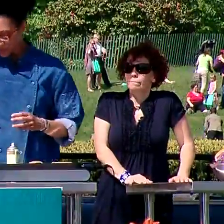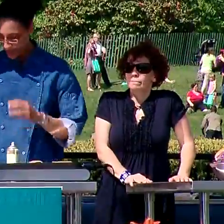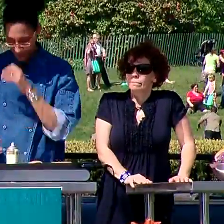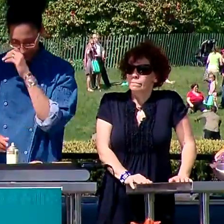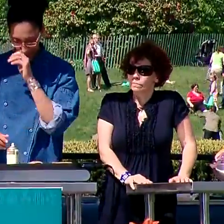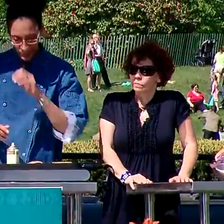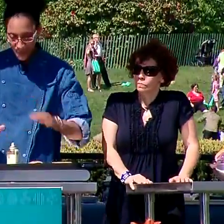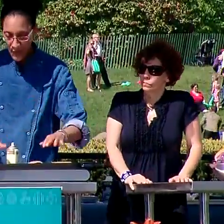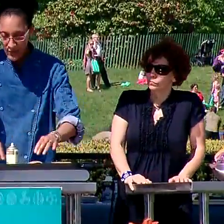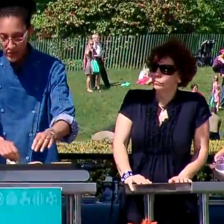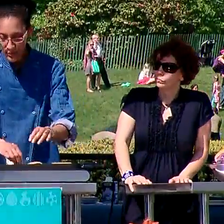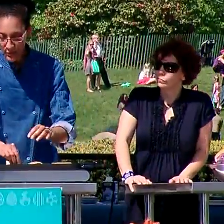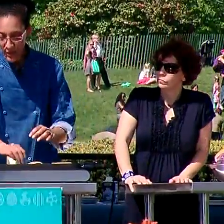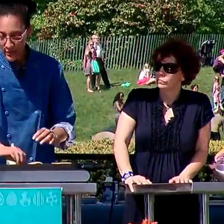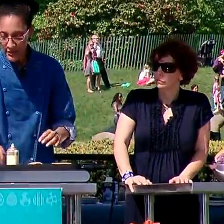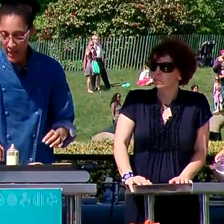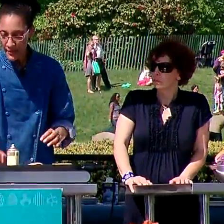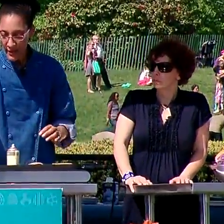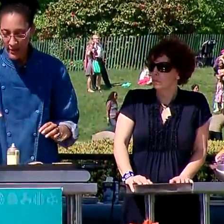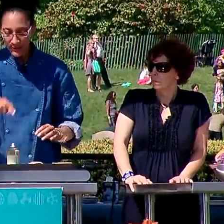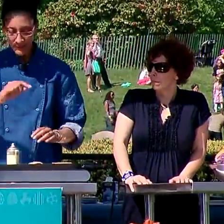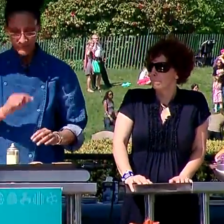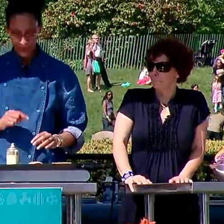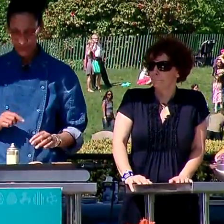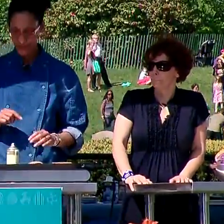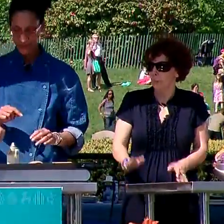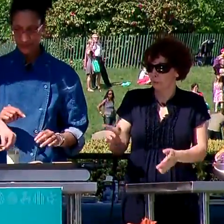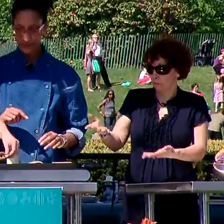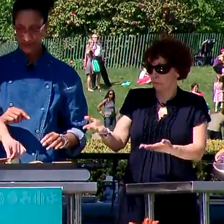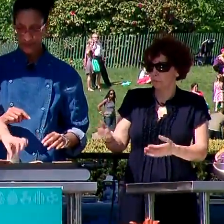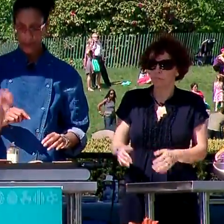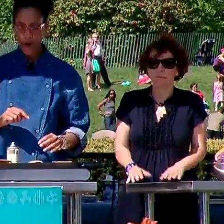That's okay. All right. Just put it right on top there.